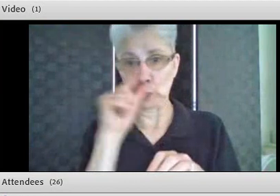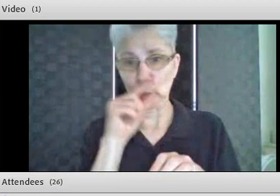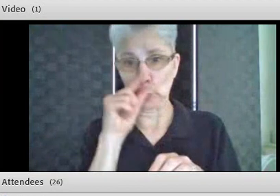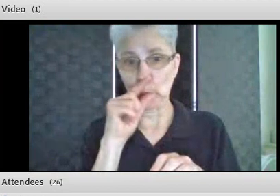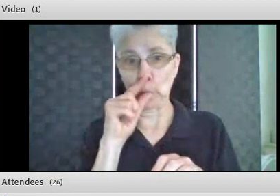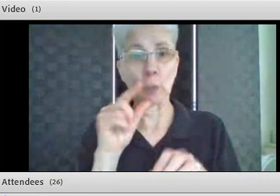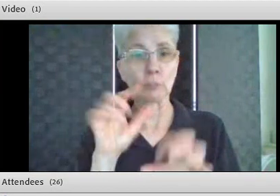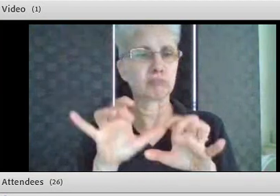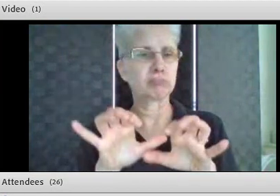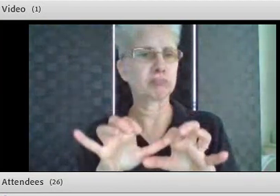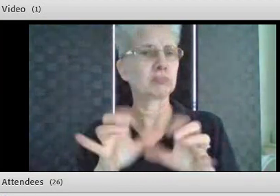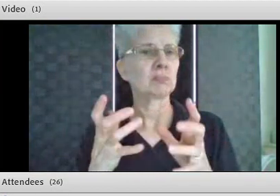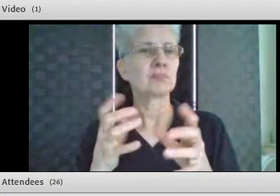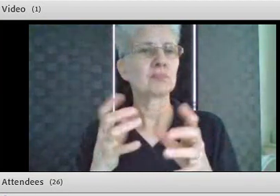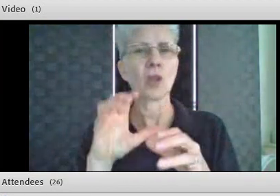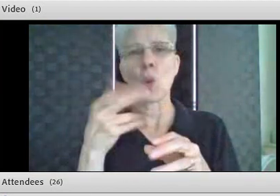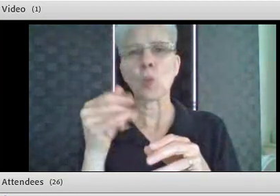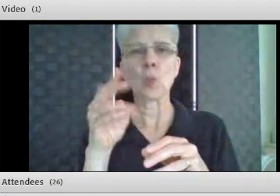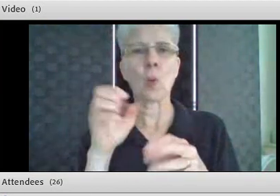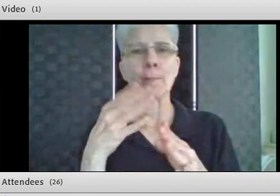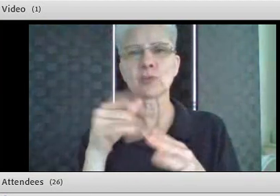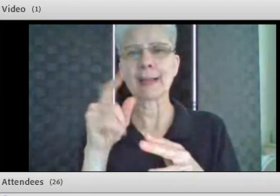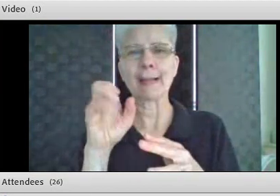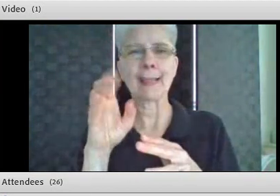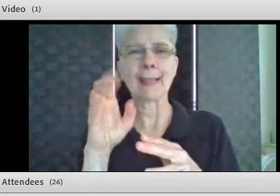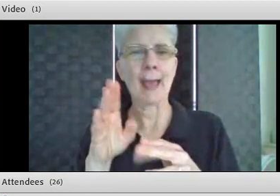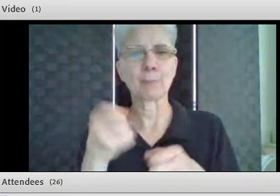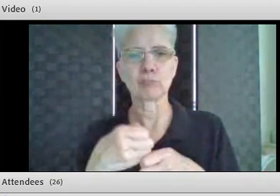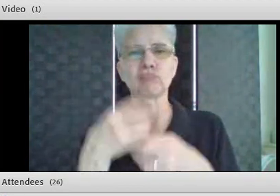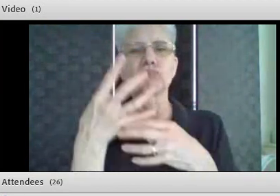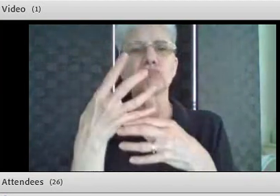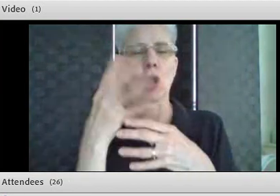All right. So Chrome Music Lab,